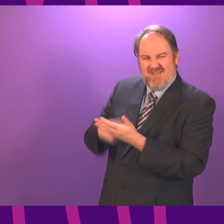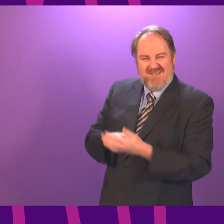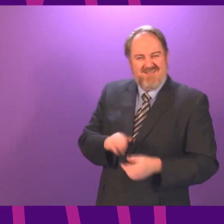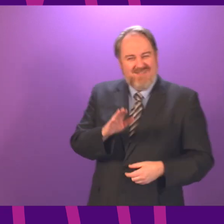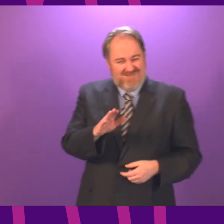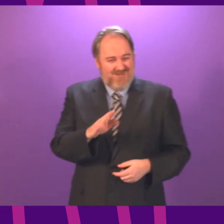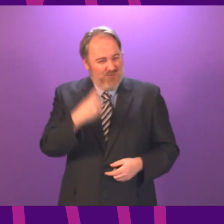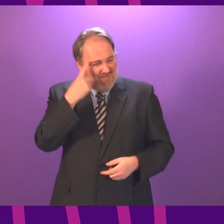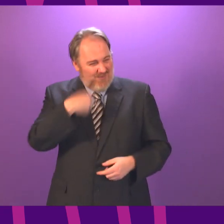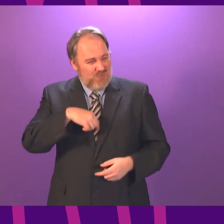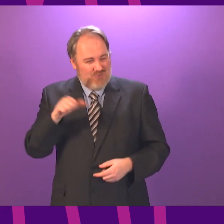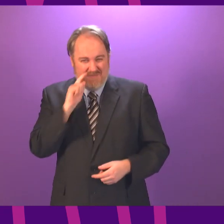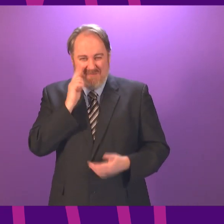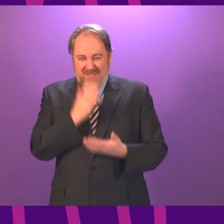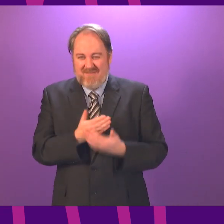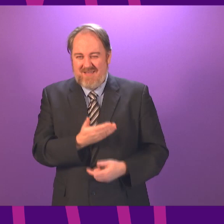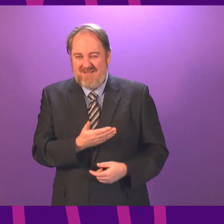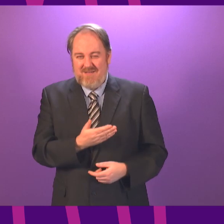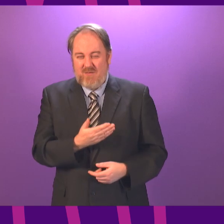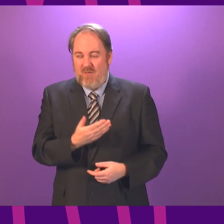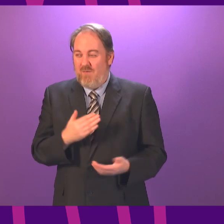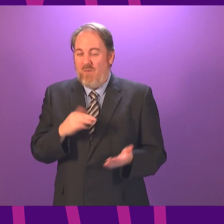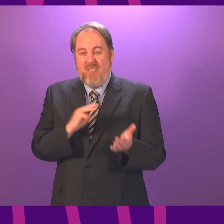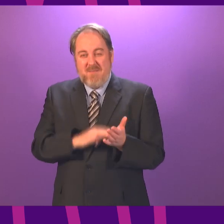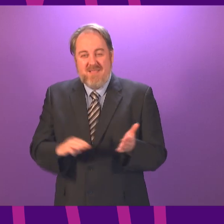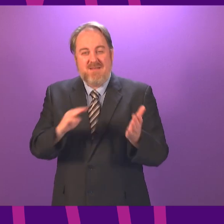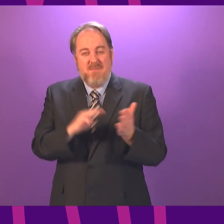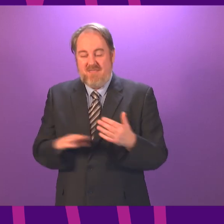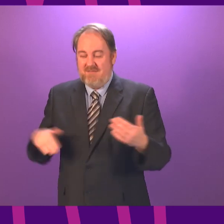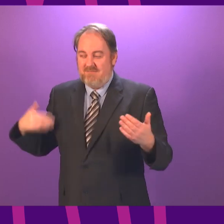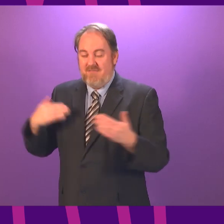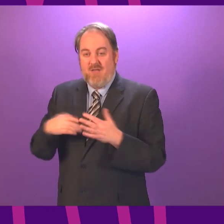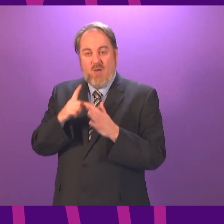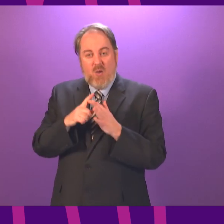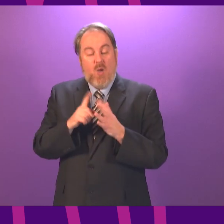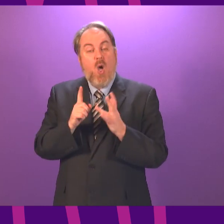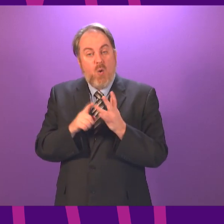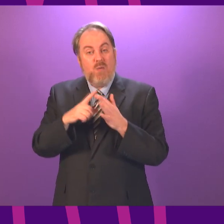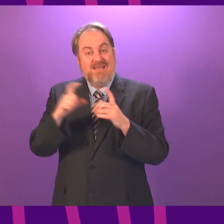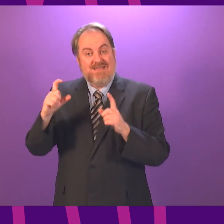to believe that, of all the months of the year that the OECD could have picked, it just